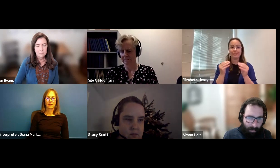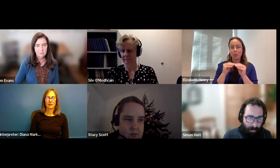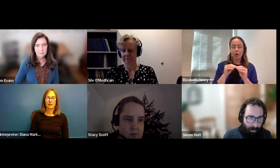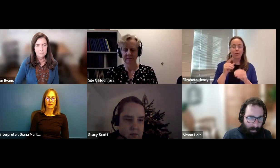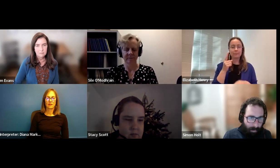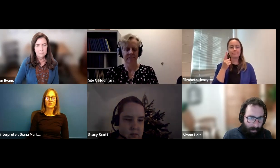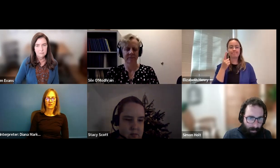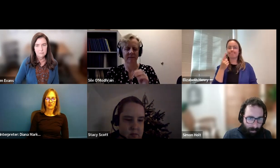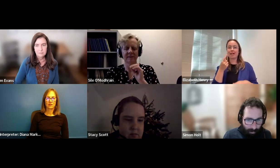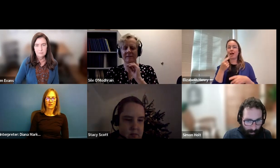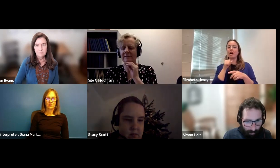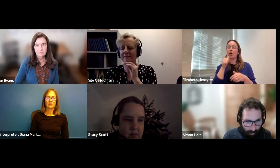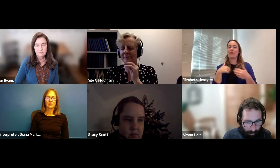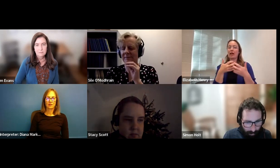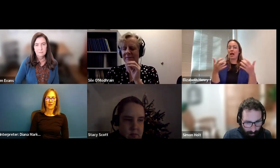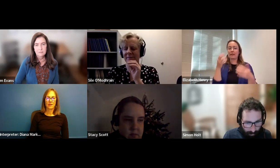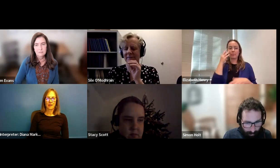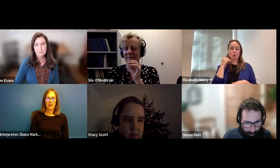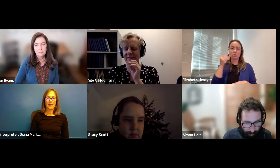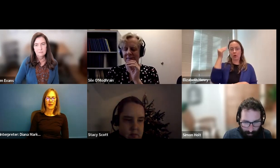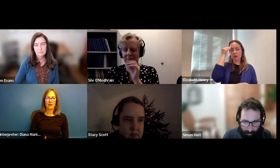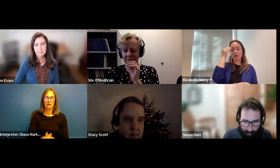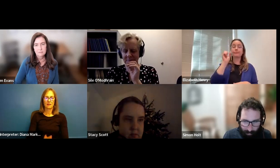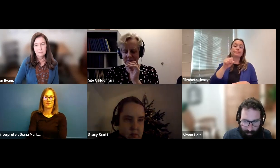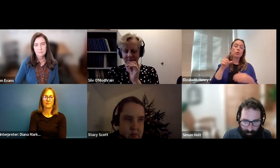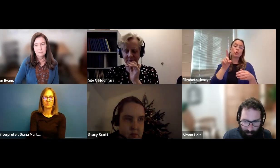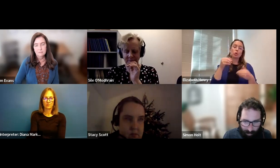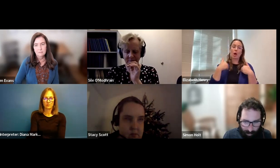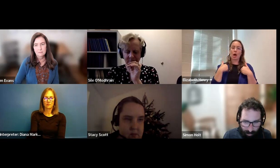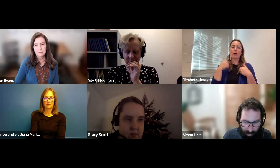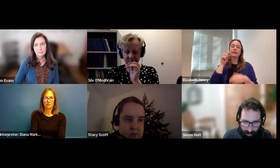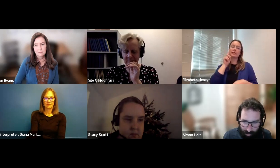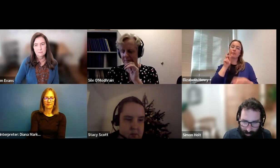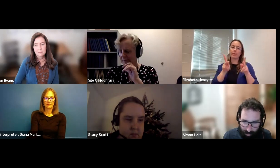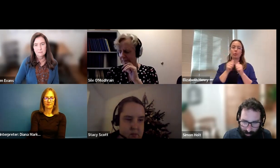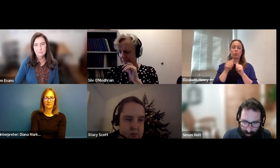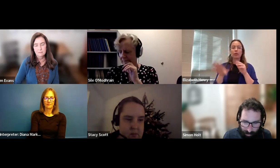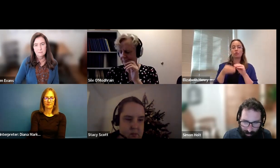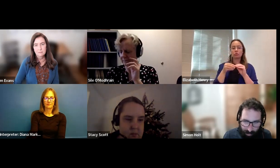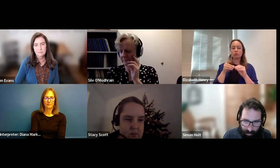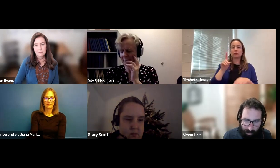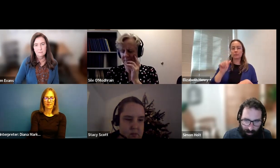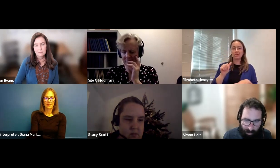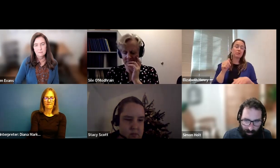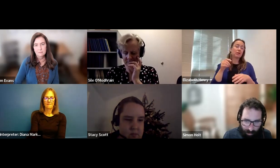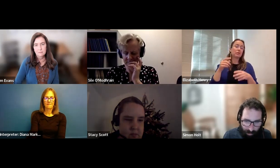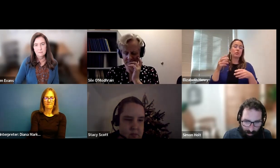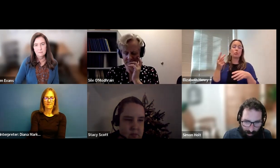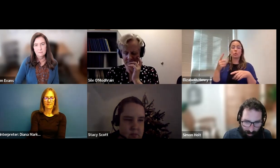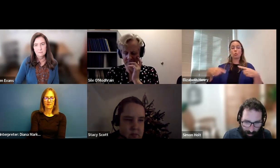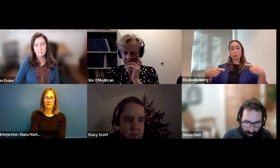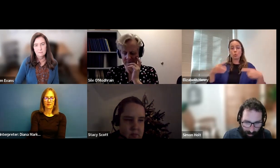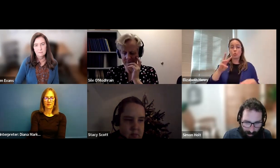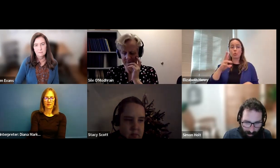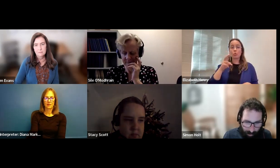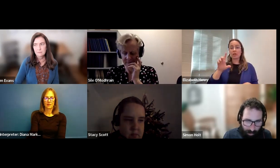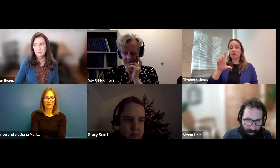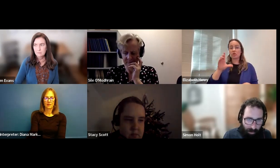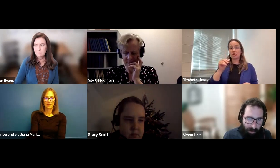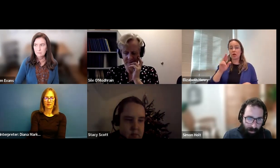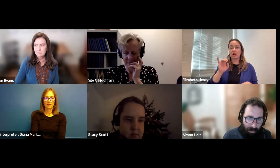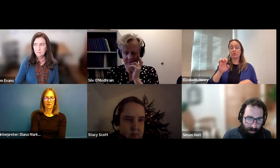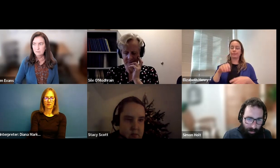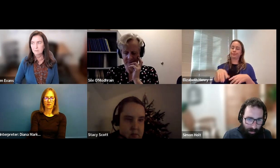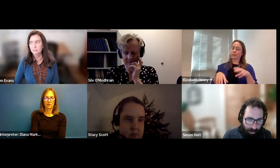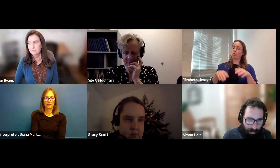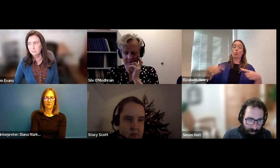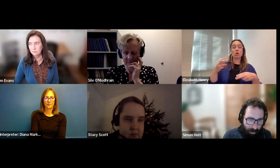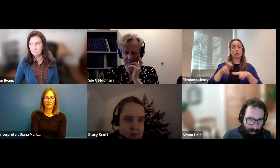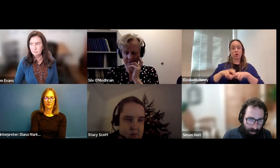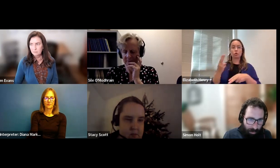Gustavo Navarrete (he/him/él): I wish I could comment on this. Uh, but I myself don't have a lot of experience or knowledge on it. We do have some deaf individuals who have additional disabilities, whether they are wheelchair users.